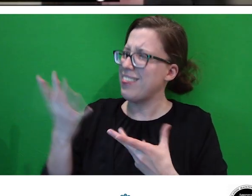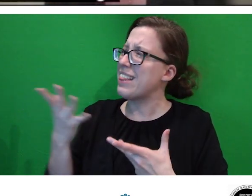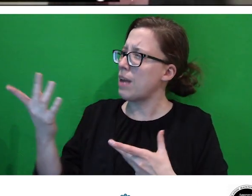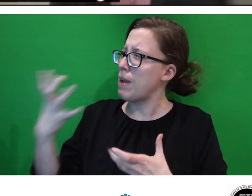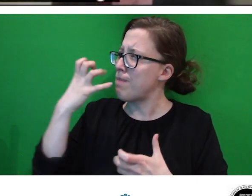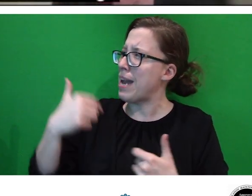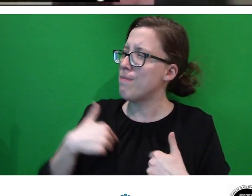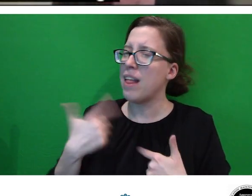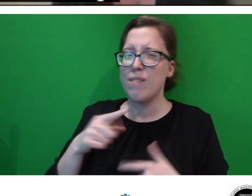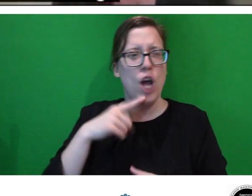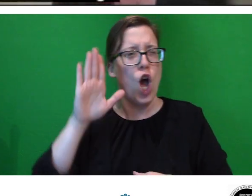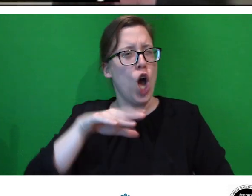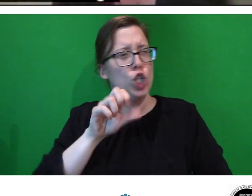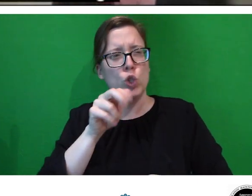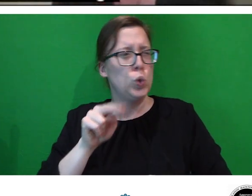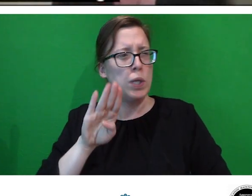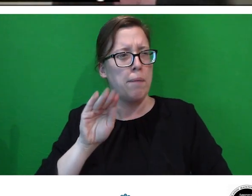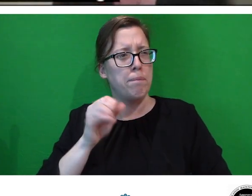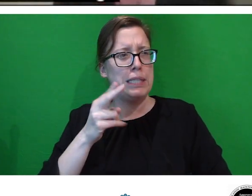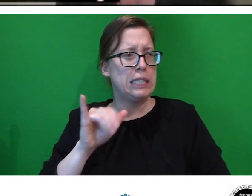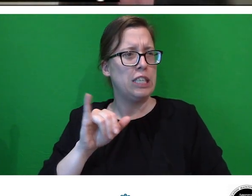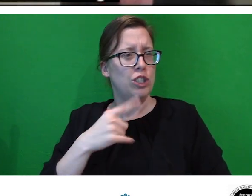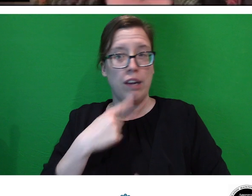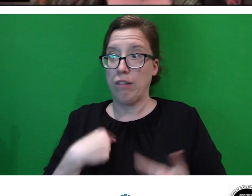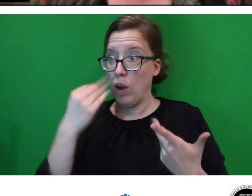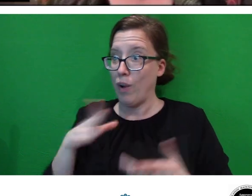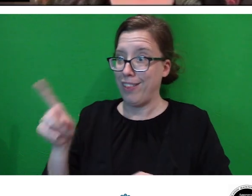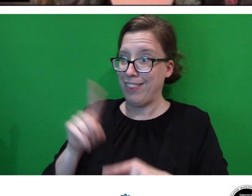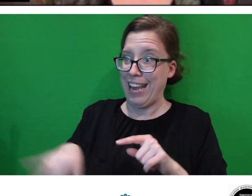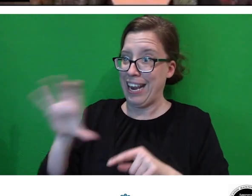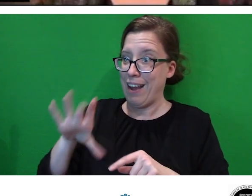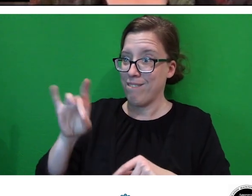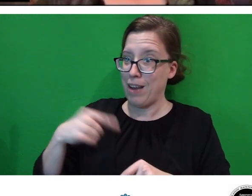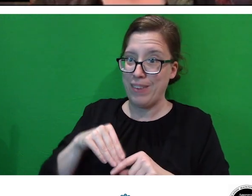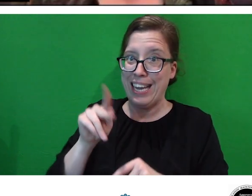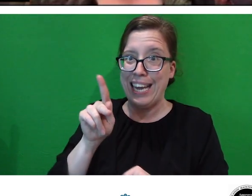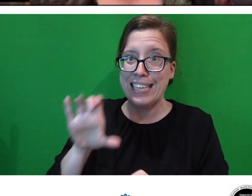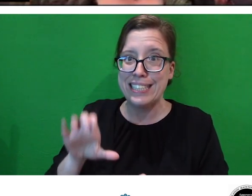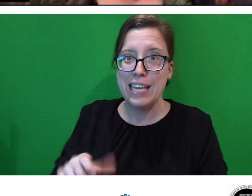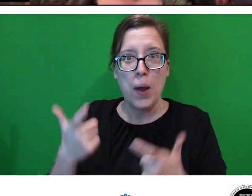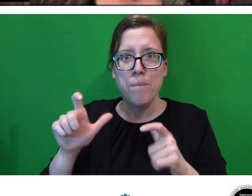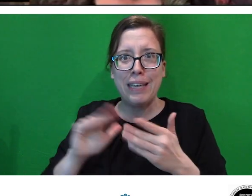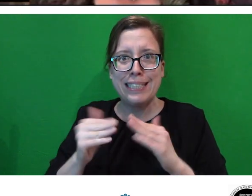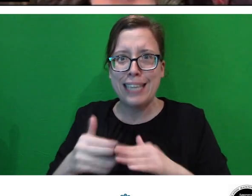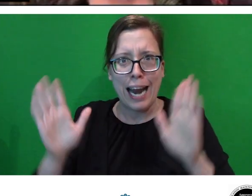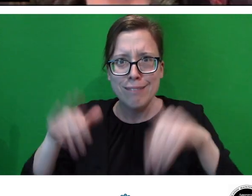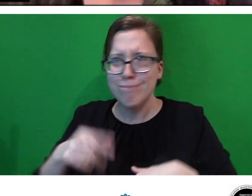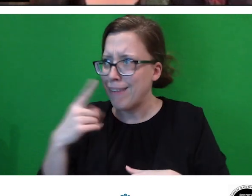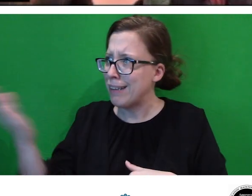to our Empowering Interveners series. Susan: Absolutely, baby. Show them these slides and let them get mad at me.